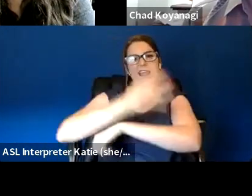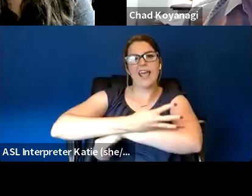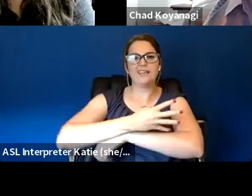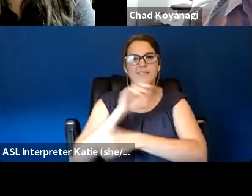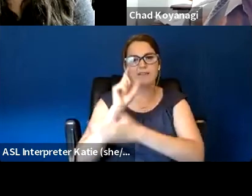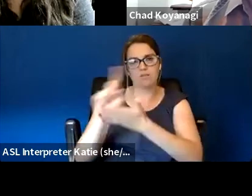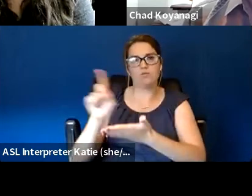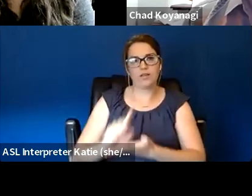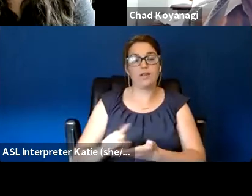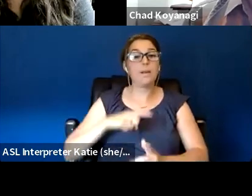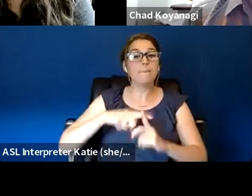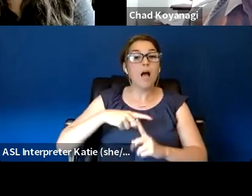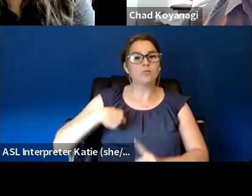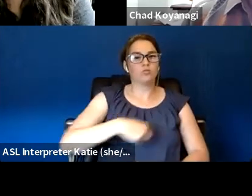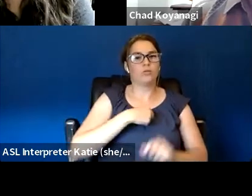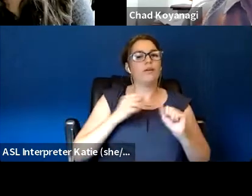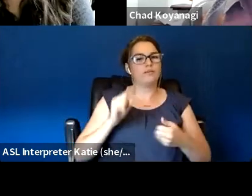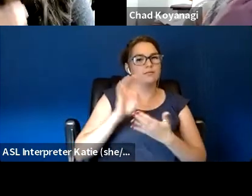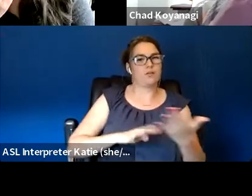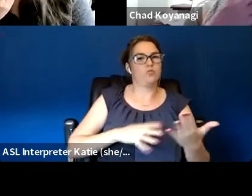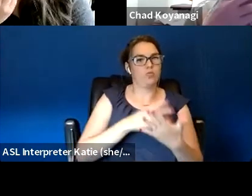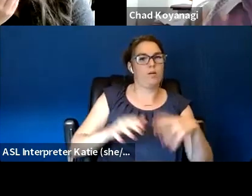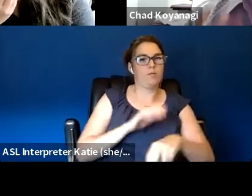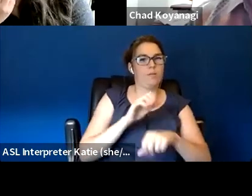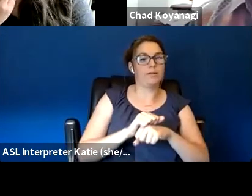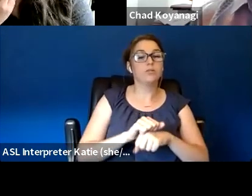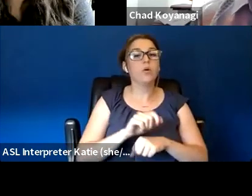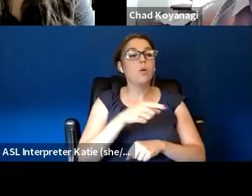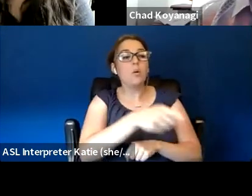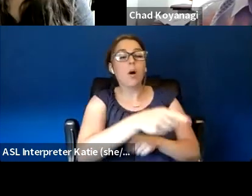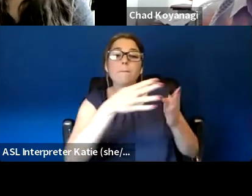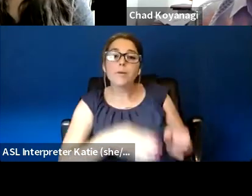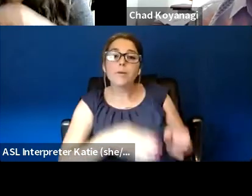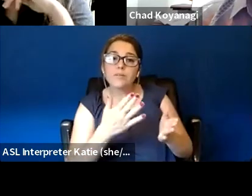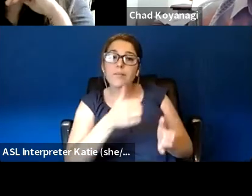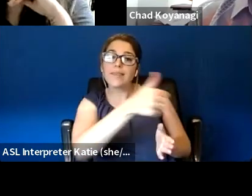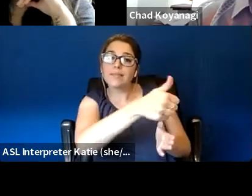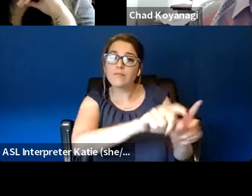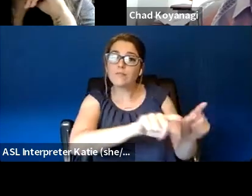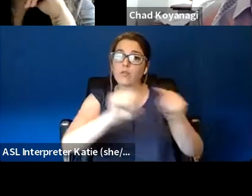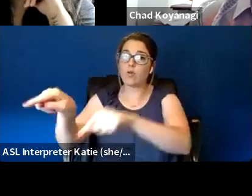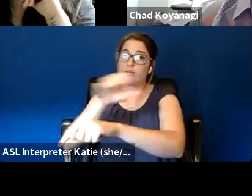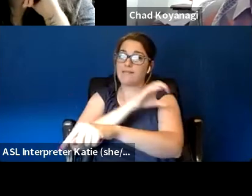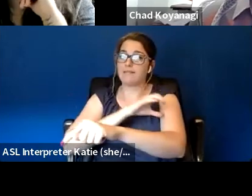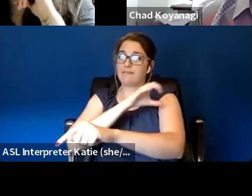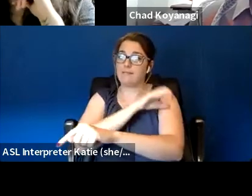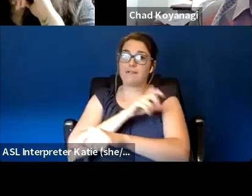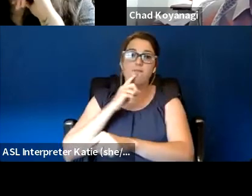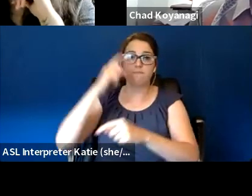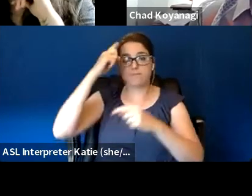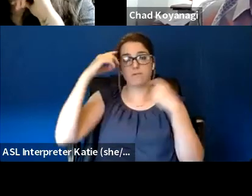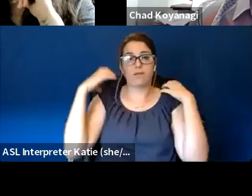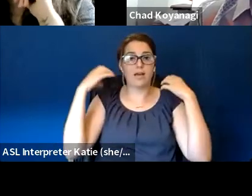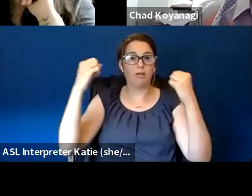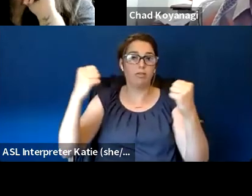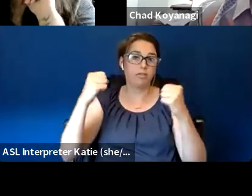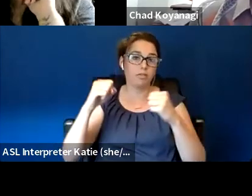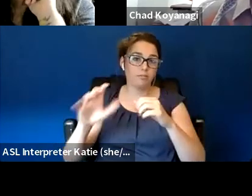So whereas someone would go into a clinic for maybe a mental health visit to maybe build records for a disability claim